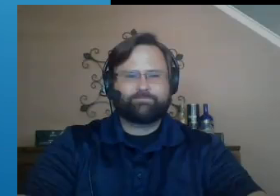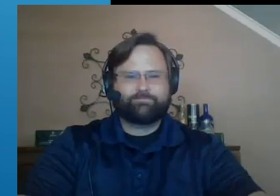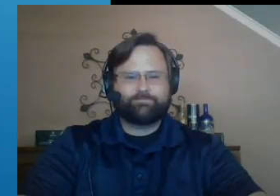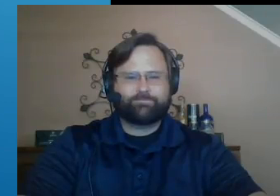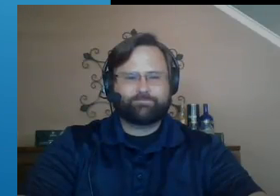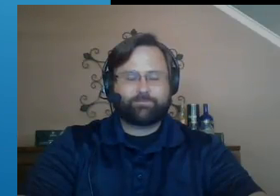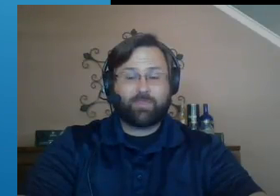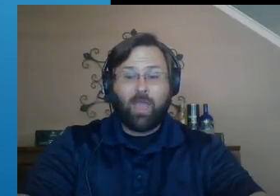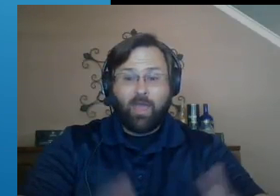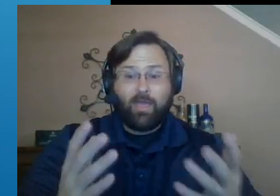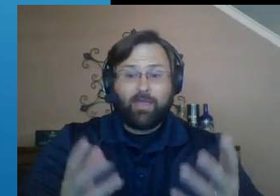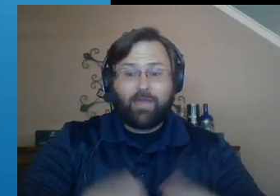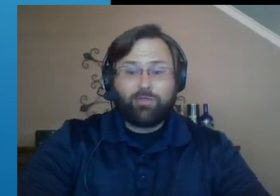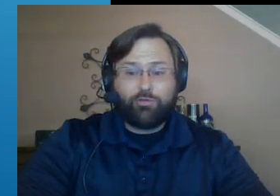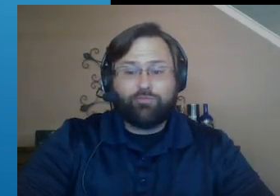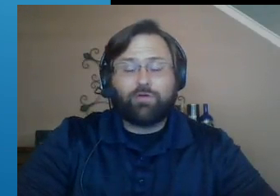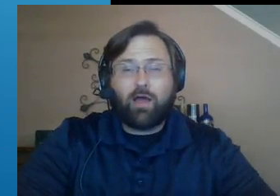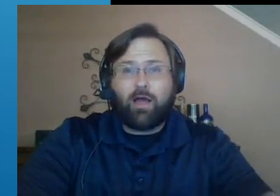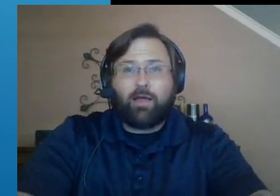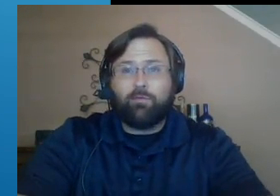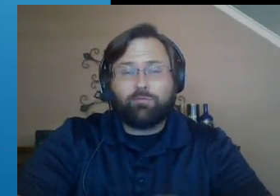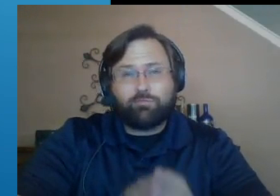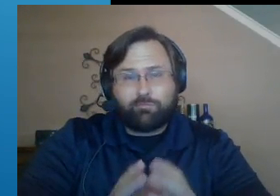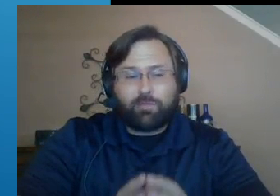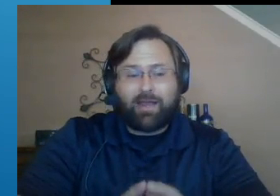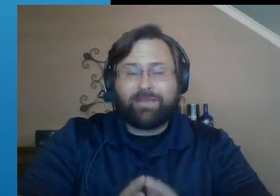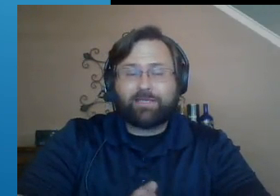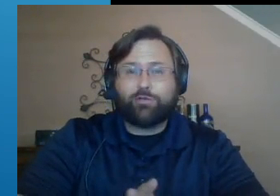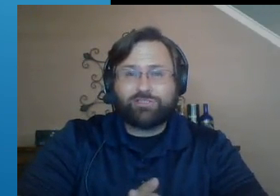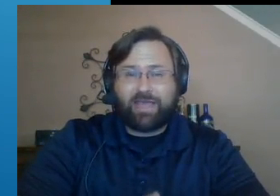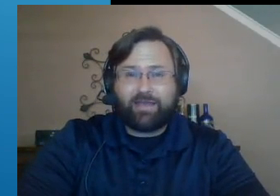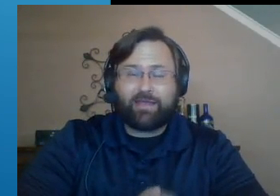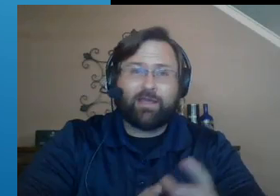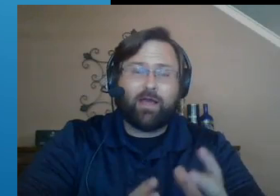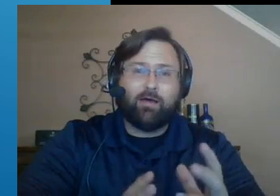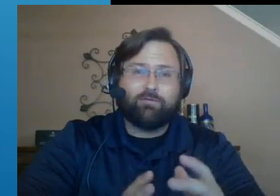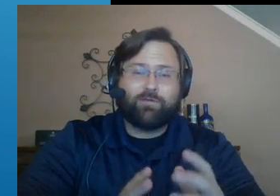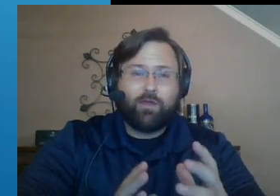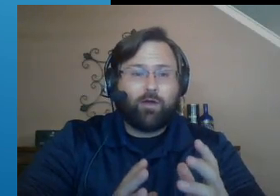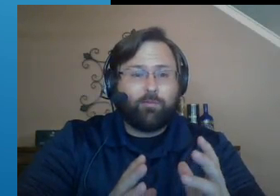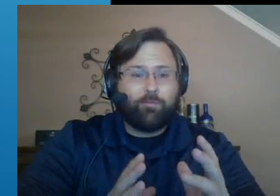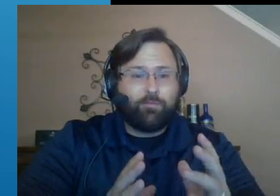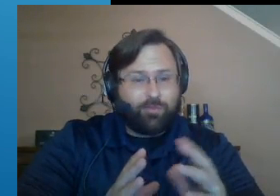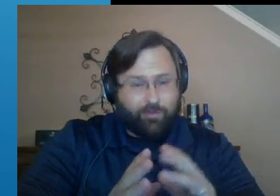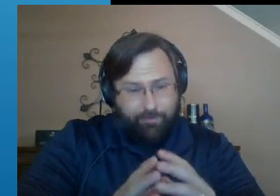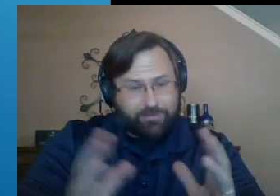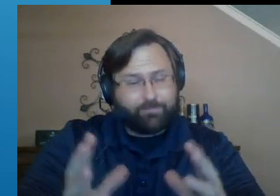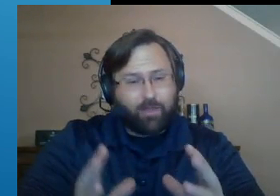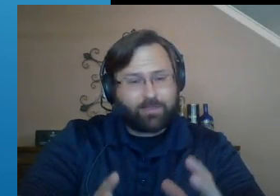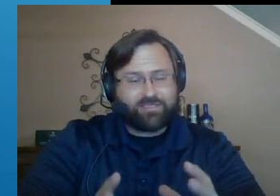now that you've got a basic understanding of the building blocks of